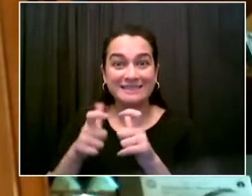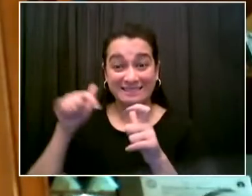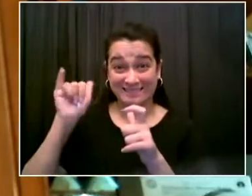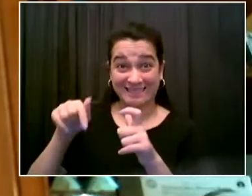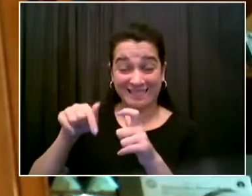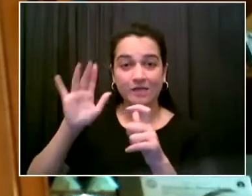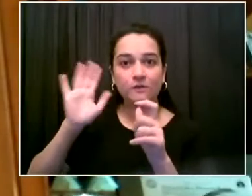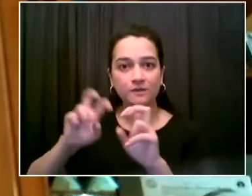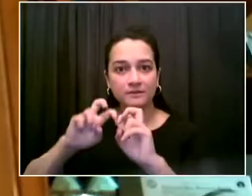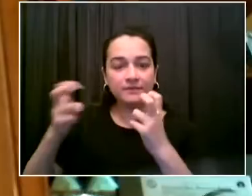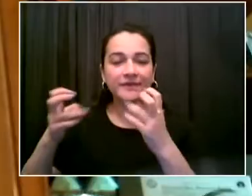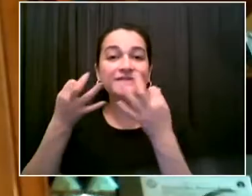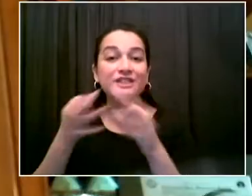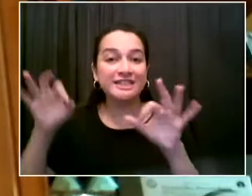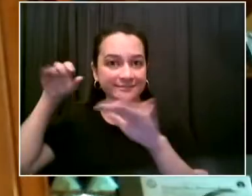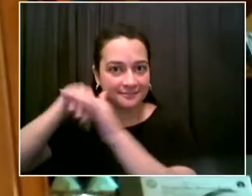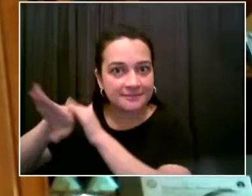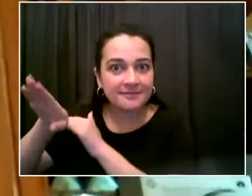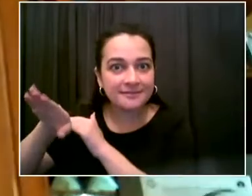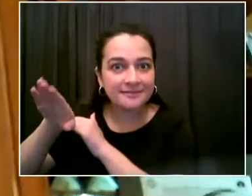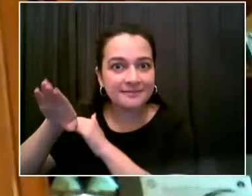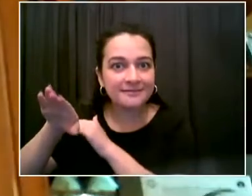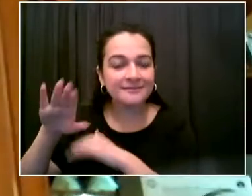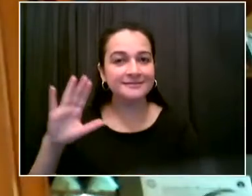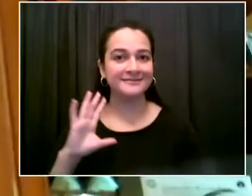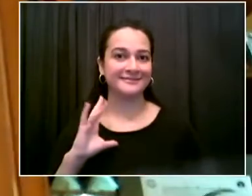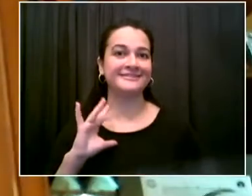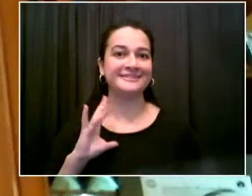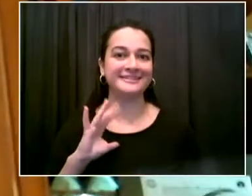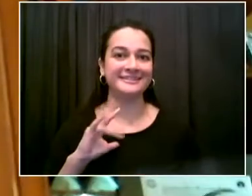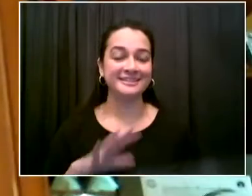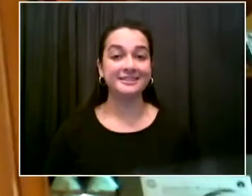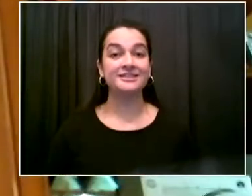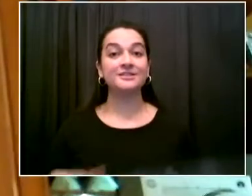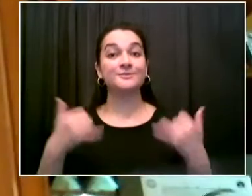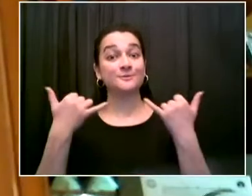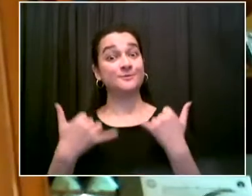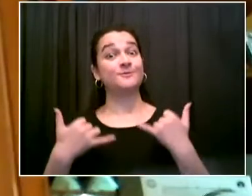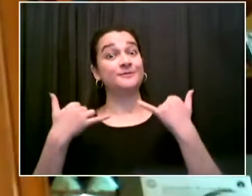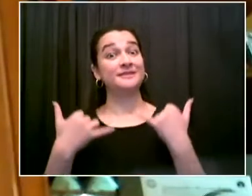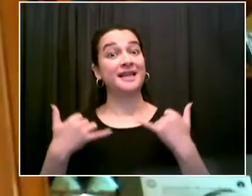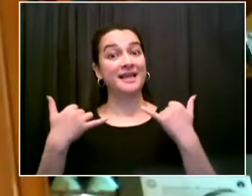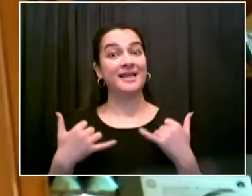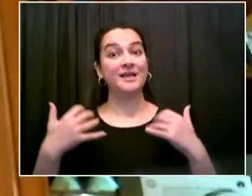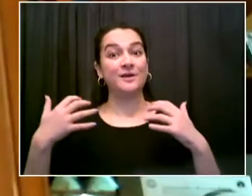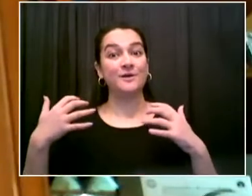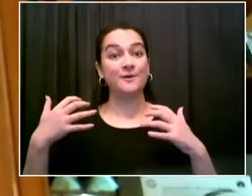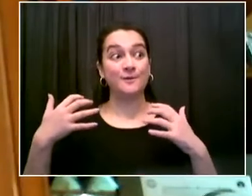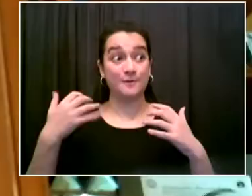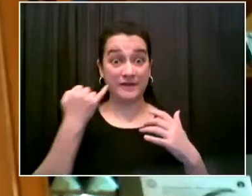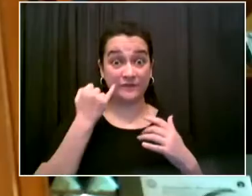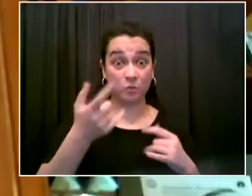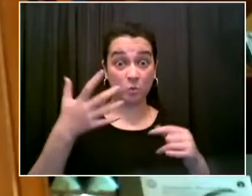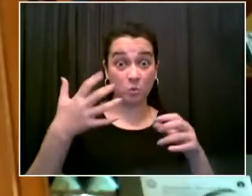FORWARD. AS YOU SAID,